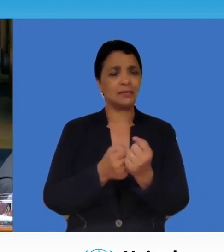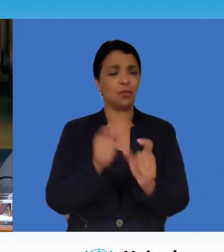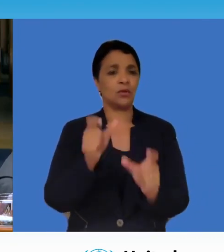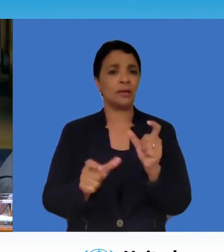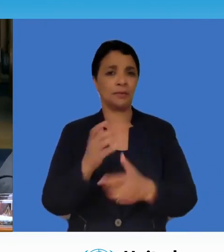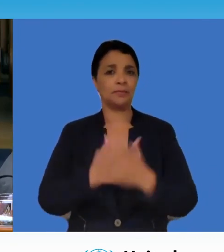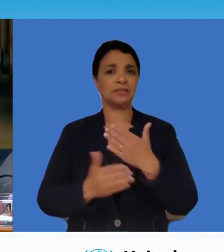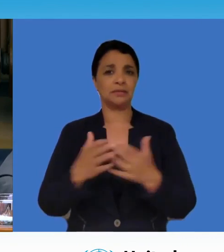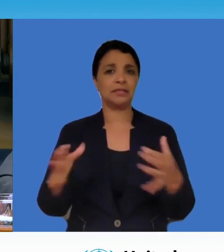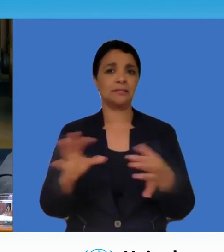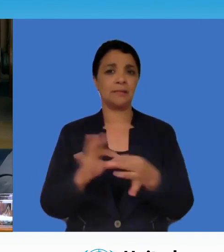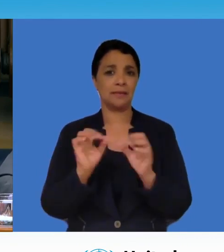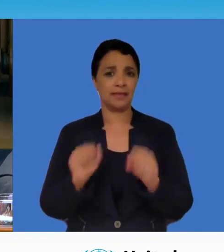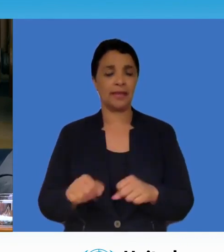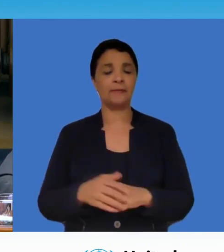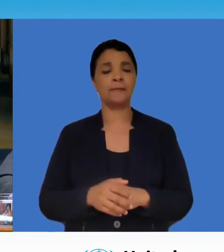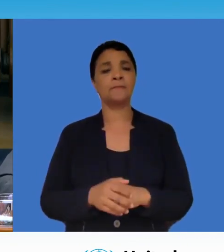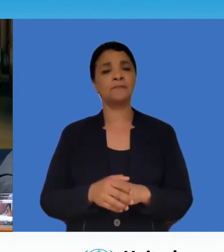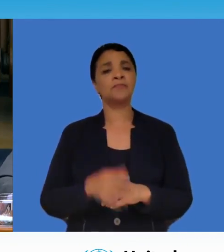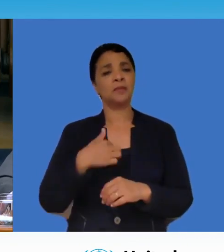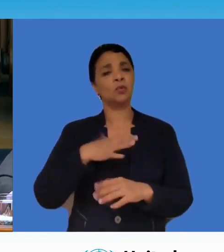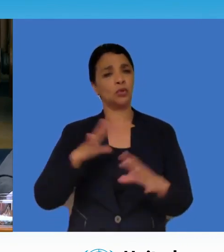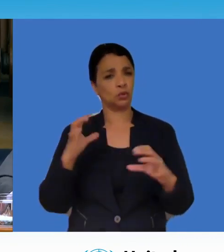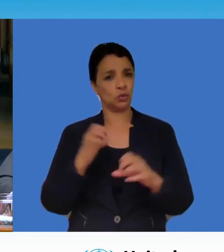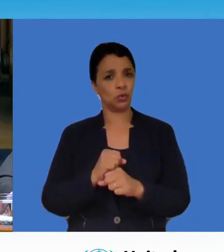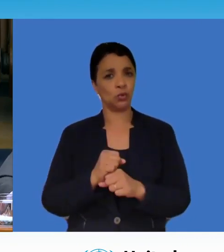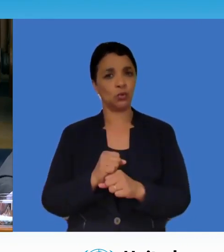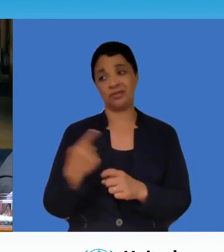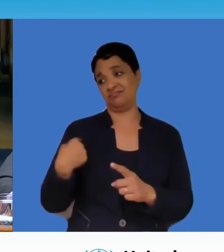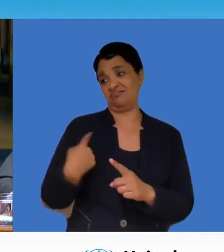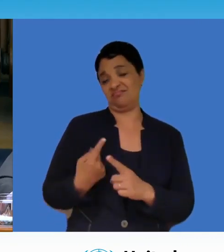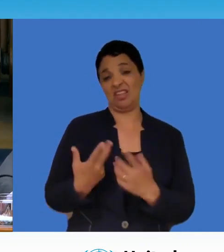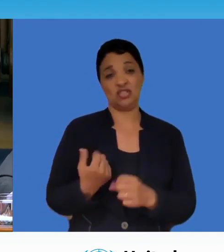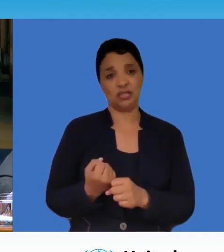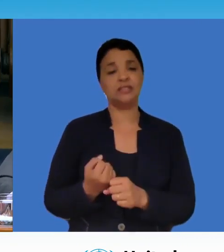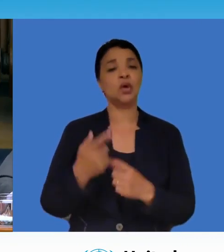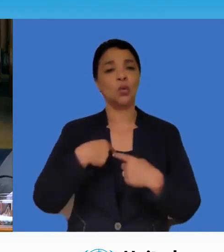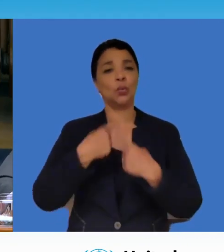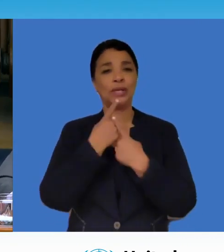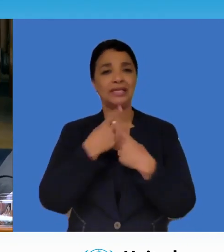communities including people with disabilities to conclude Mr President 80 years ago our Declaration